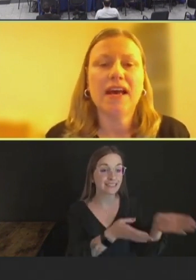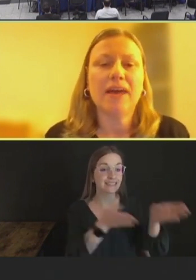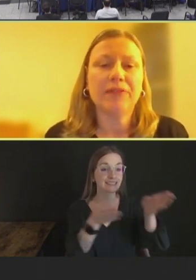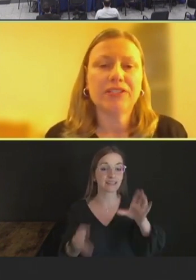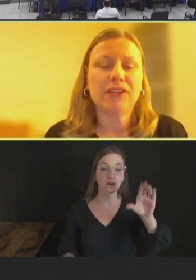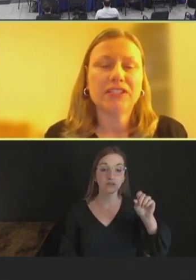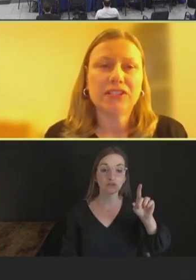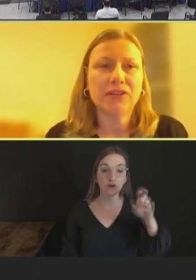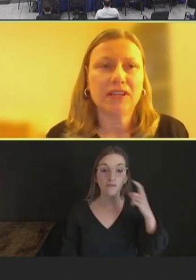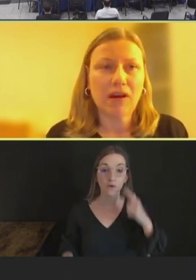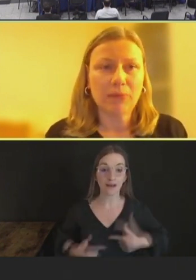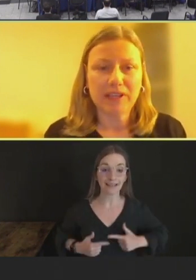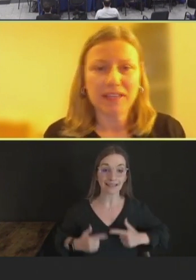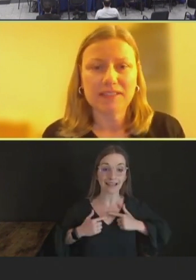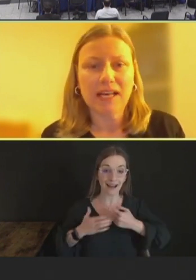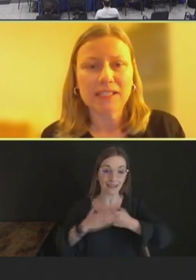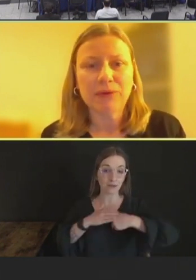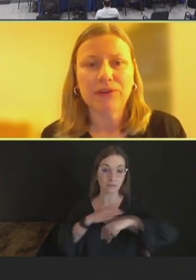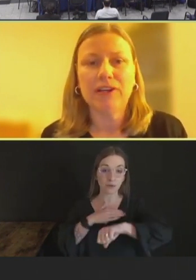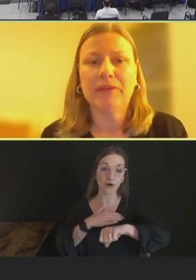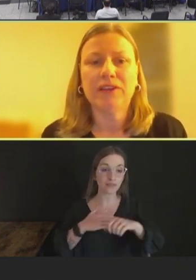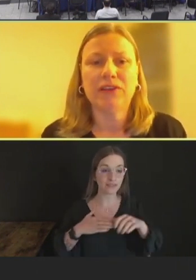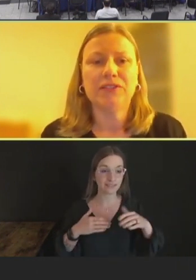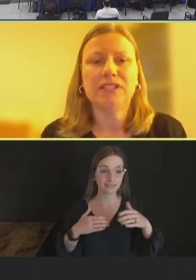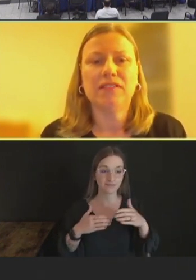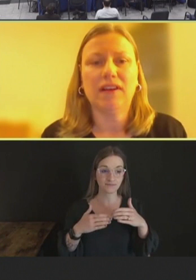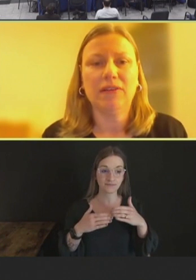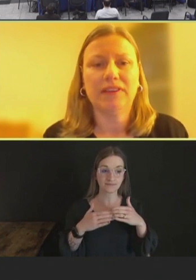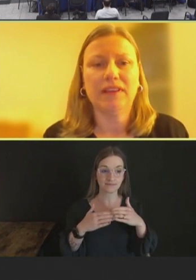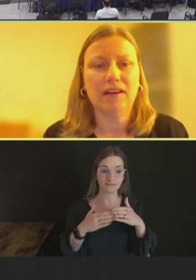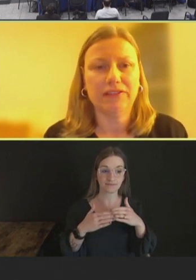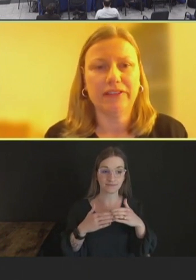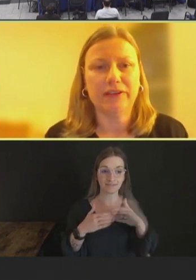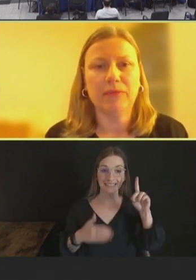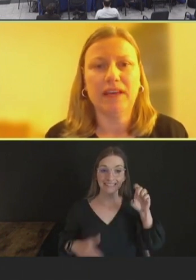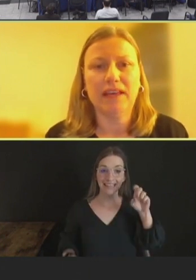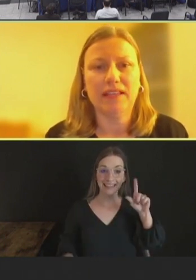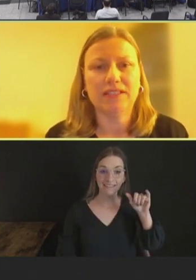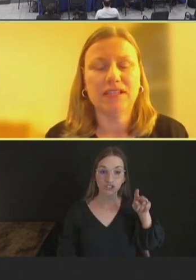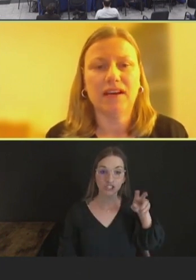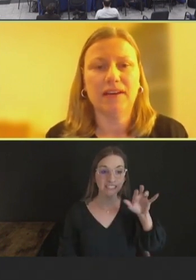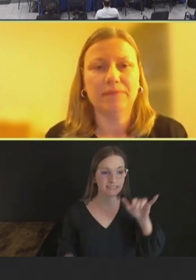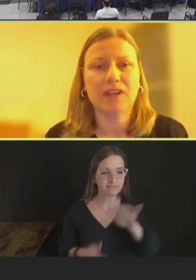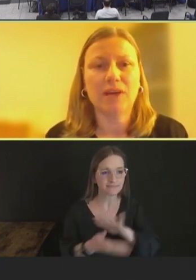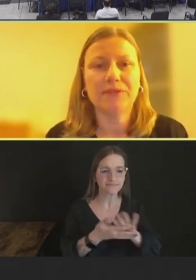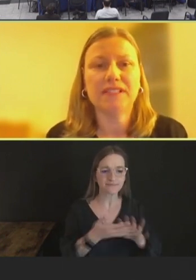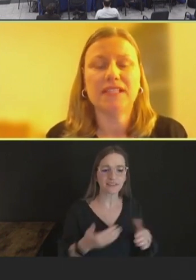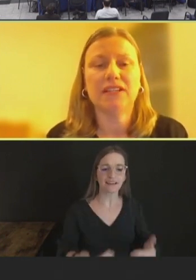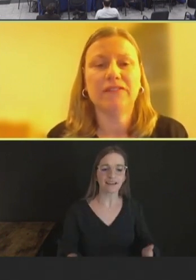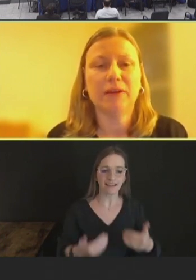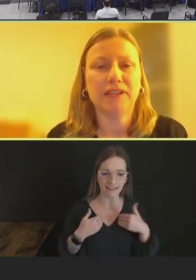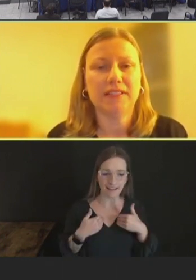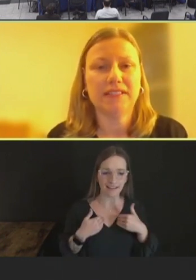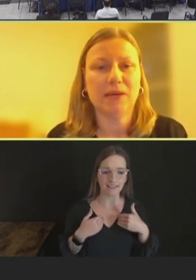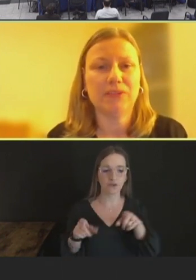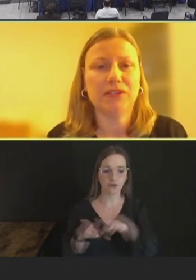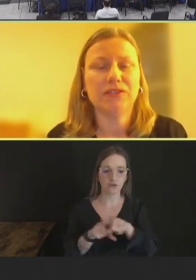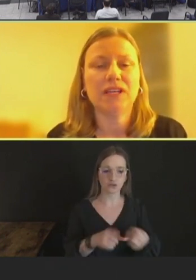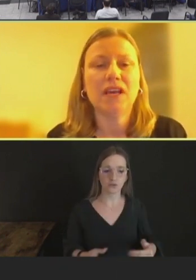There's also a complicated SAS program that goes along with the algorithm and helps us identify pregnancy episodes.